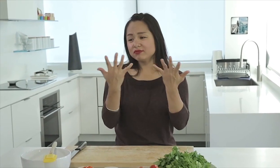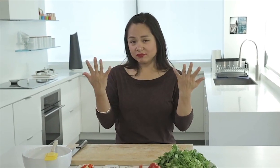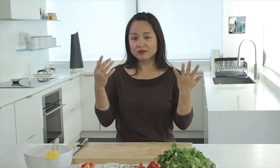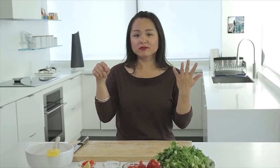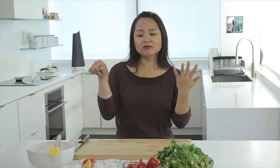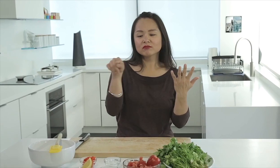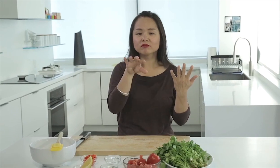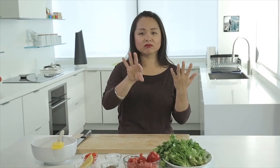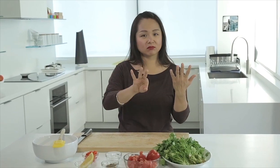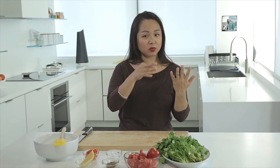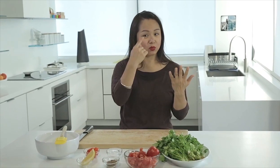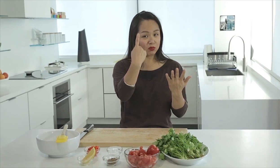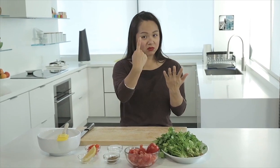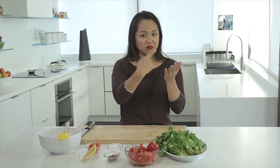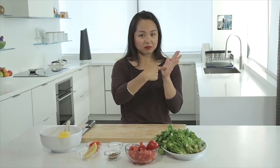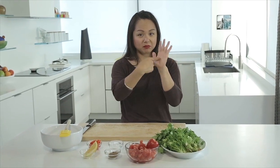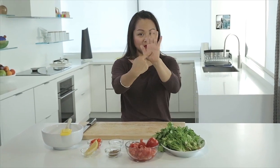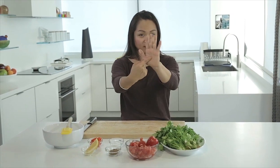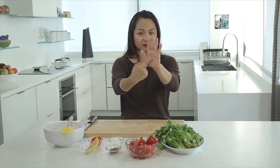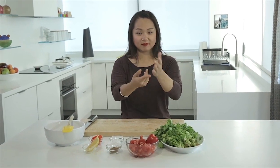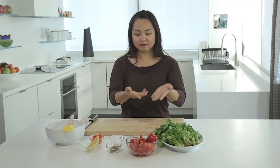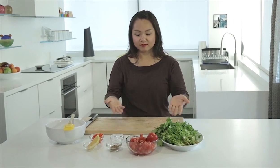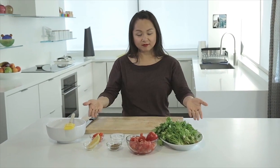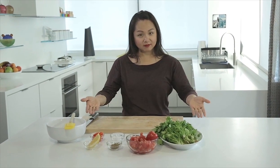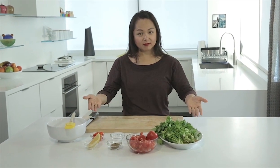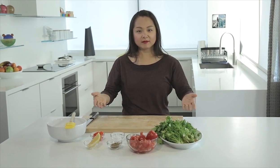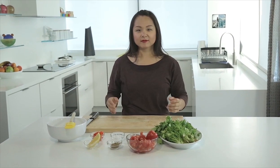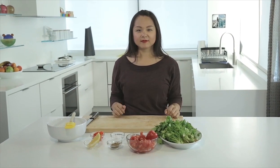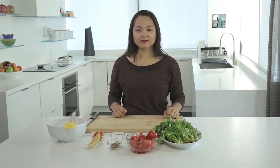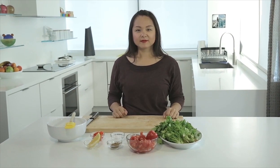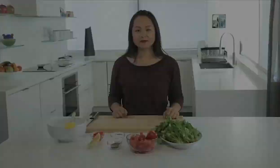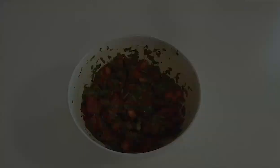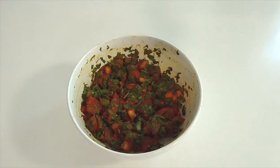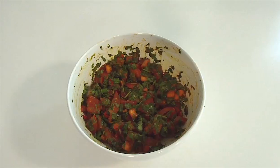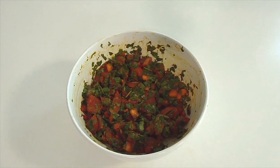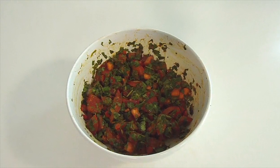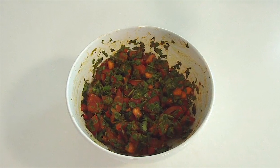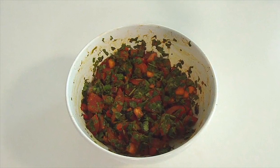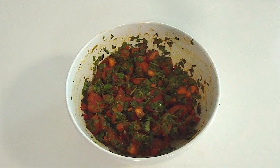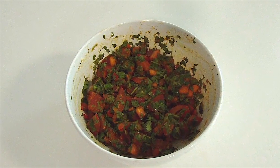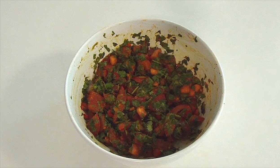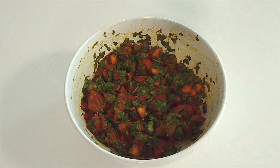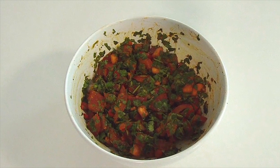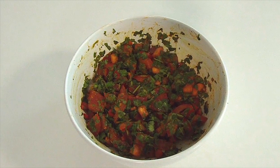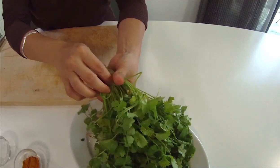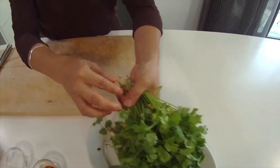Today I will make Sulfite Free Salsa.